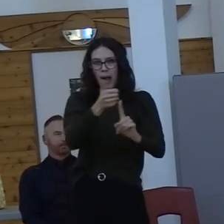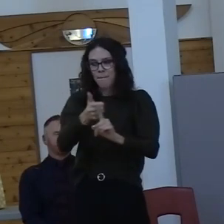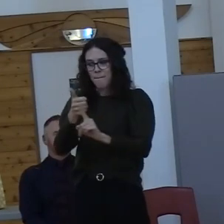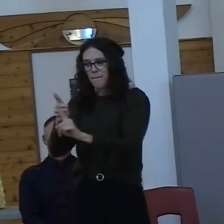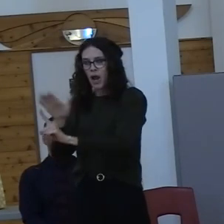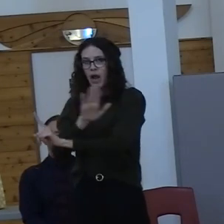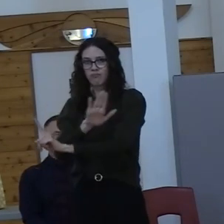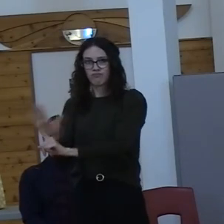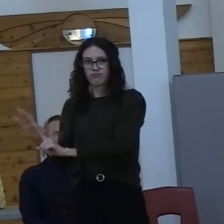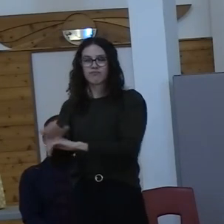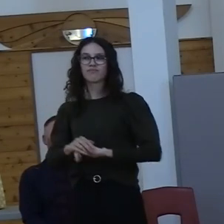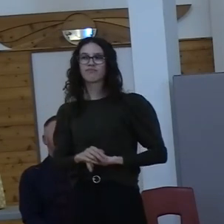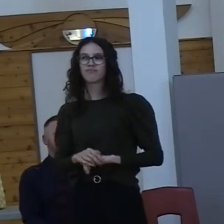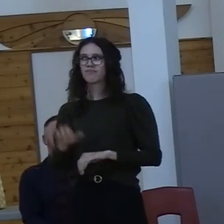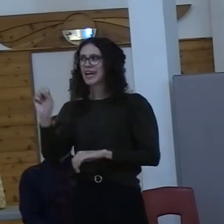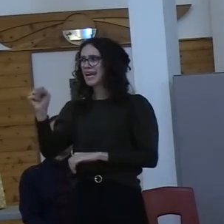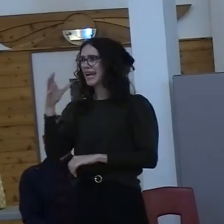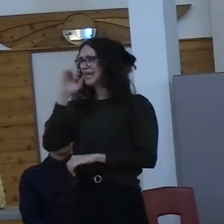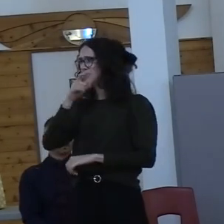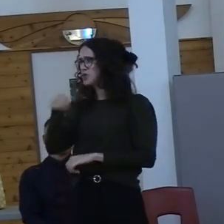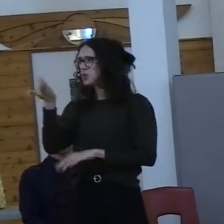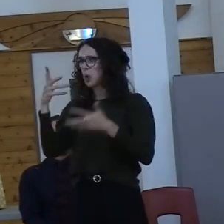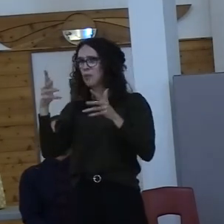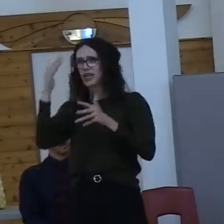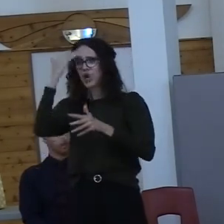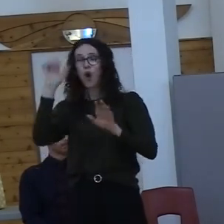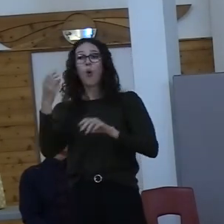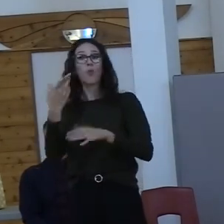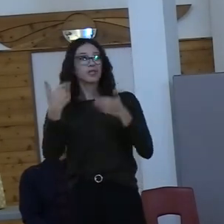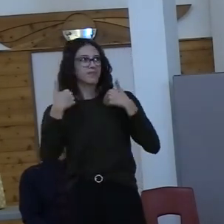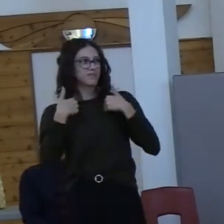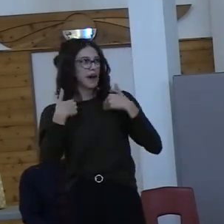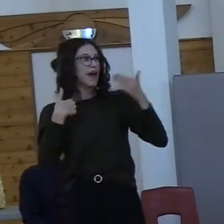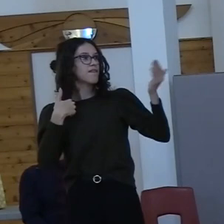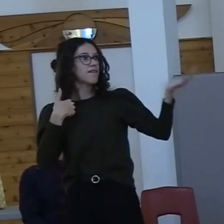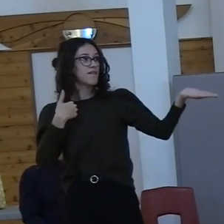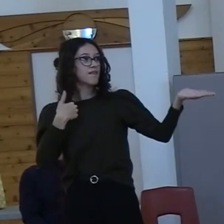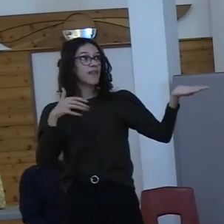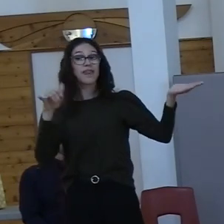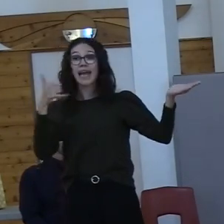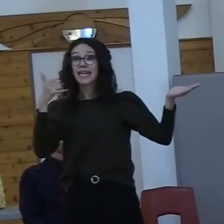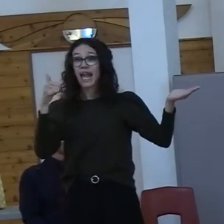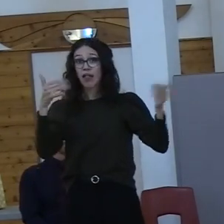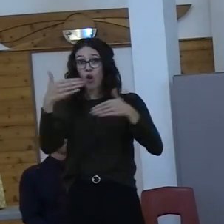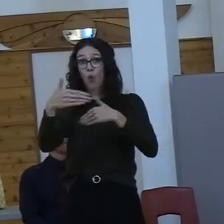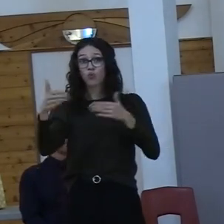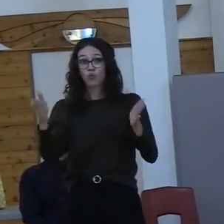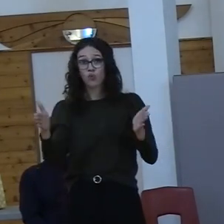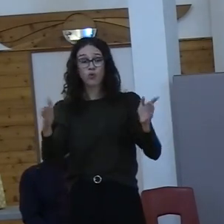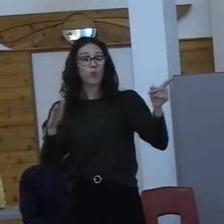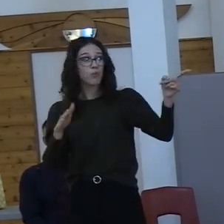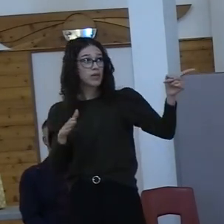Yeah, I guess you all already know this. Oh, we have over here the yellow room is where we are putting children.